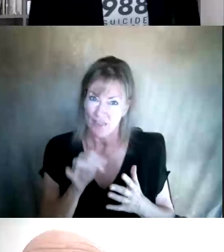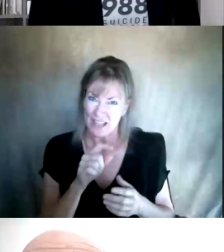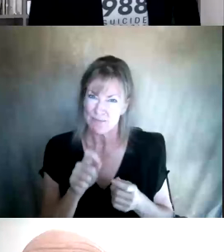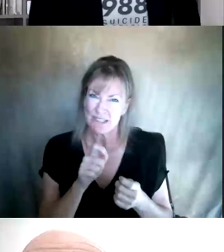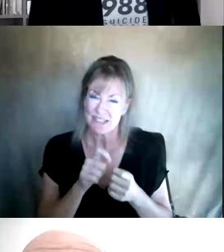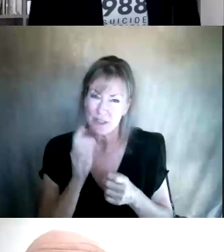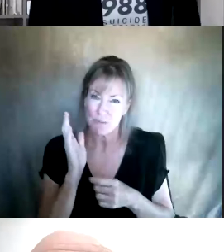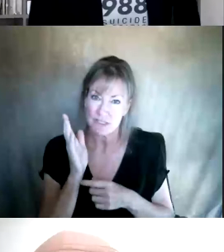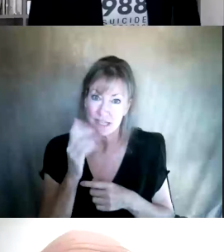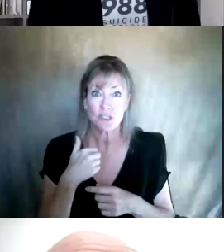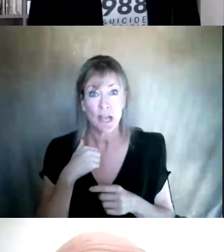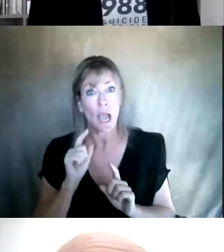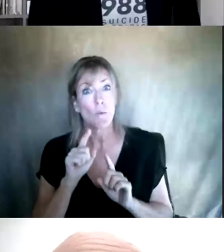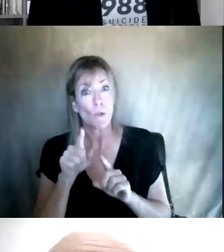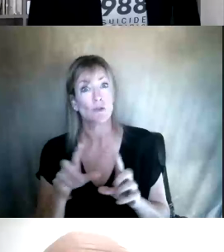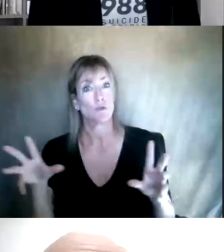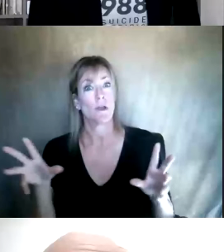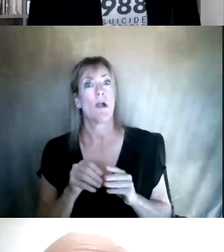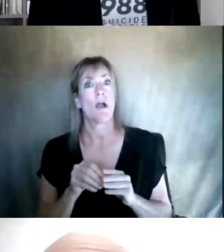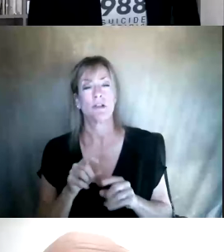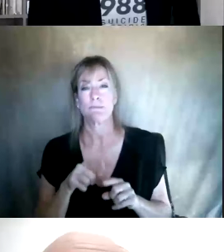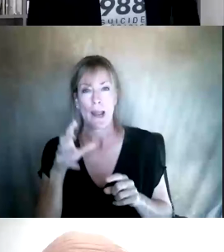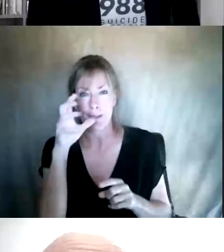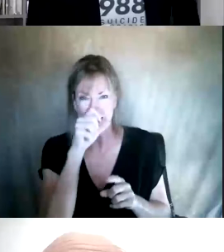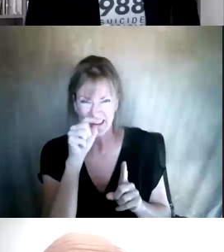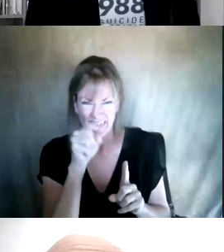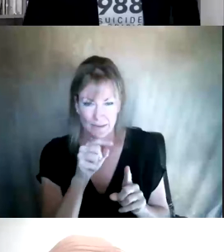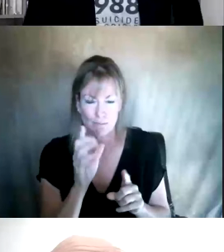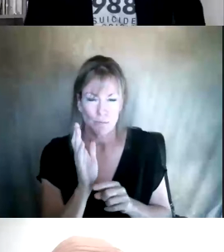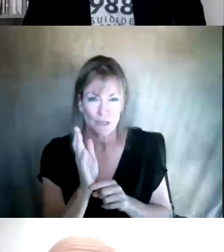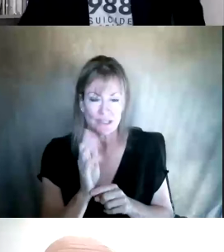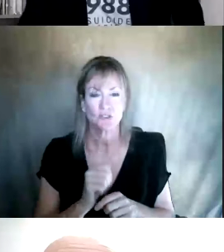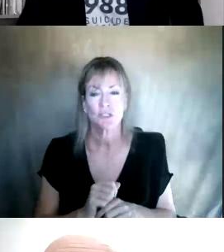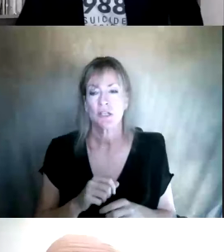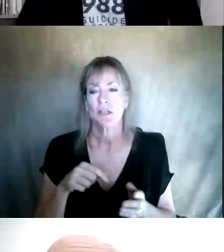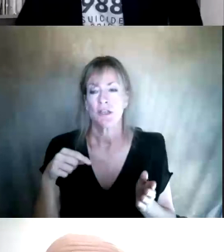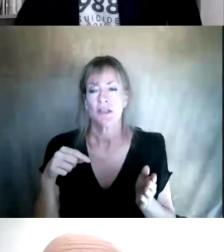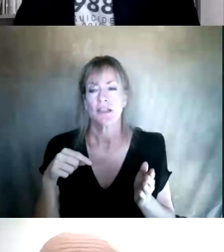PRESENTATION. I WAS AT THE CONFERENCE SO THIS WOULD BE A BIT OF